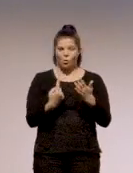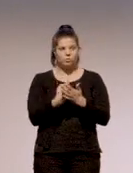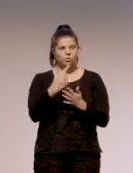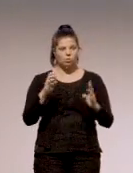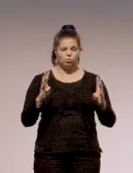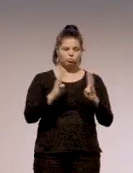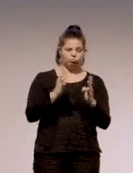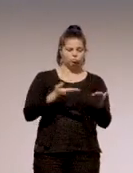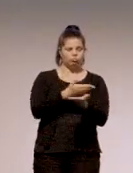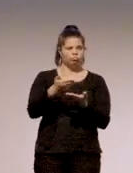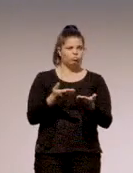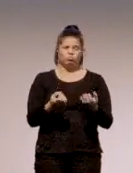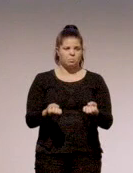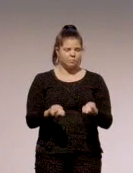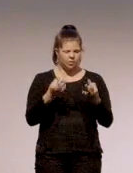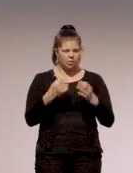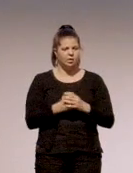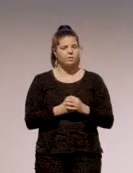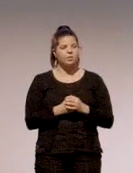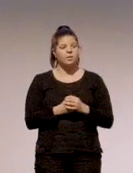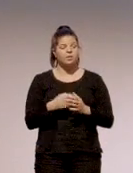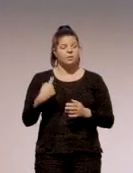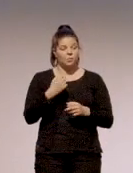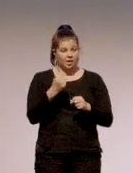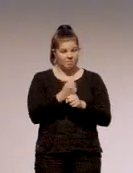And so we're now two sessions in, but we've created our own digital